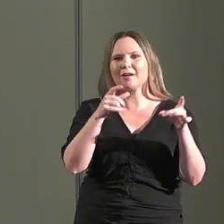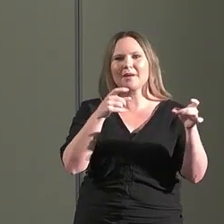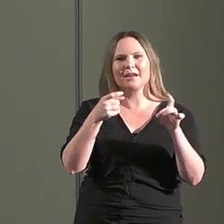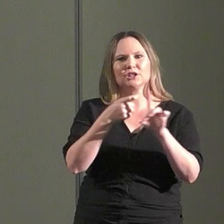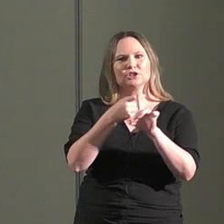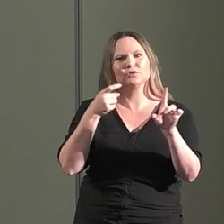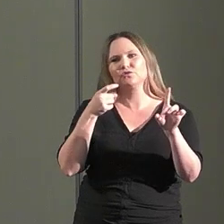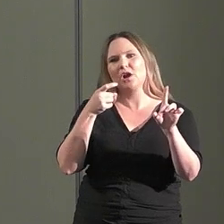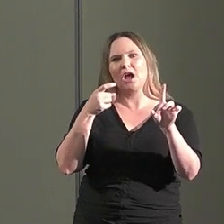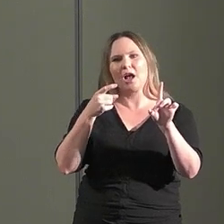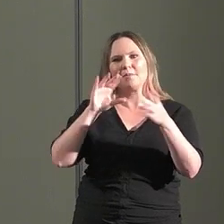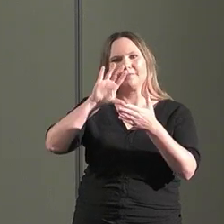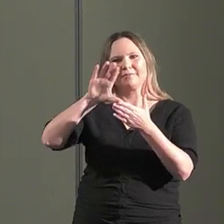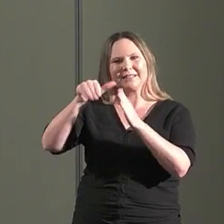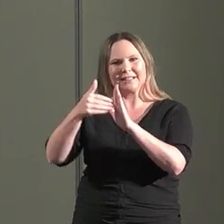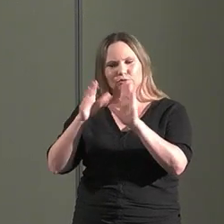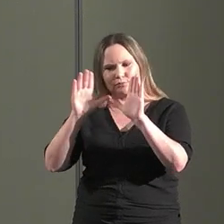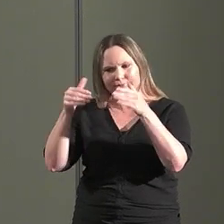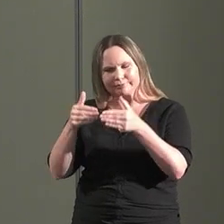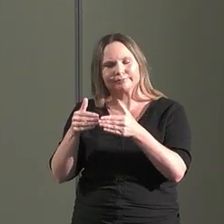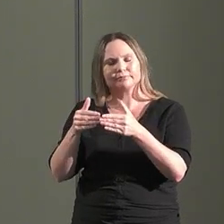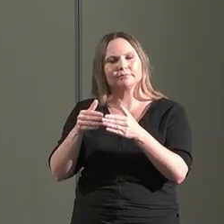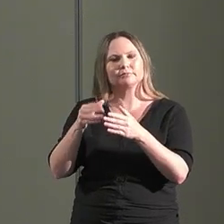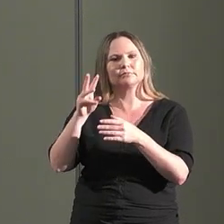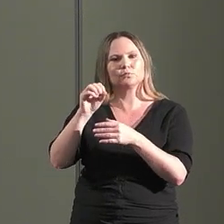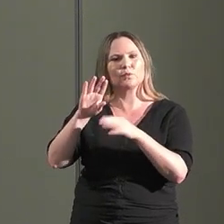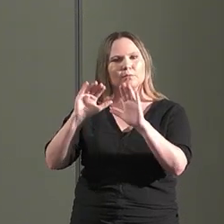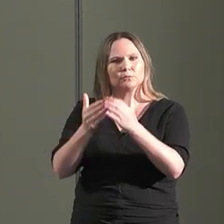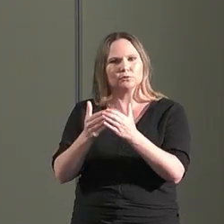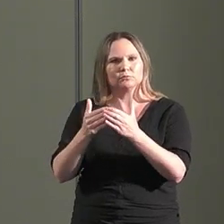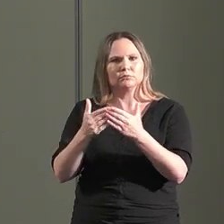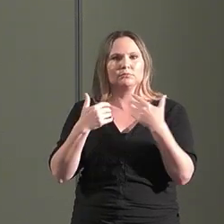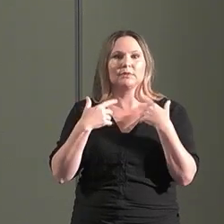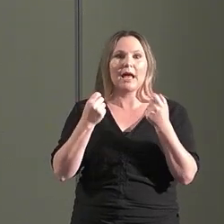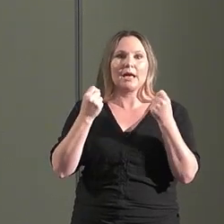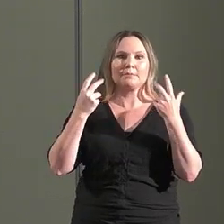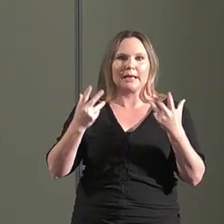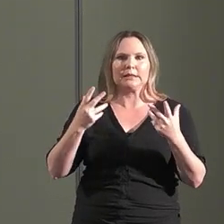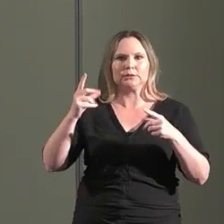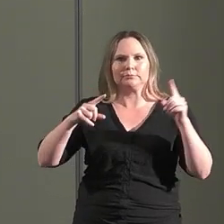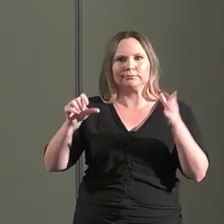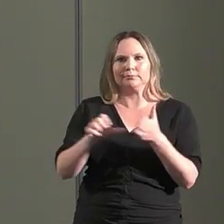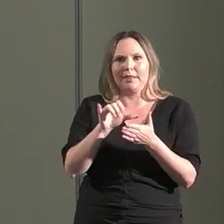a lot of outliers pages doing it that way.